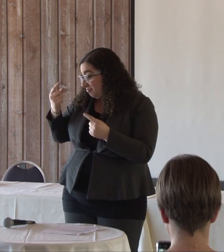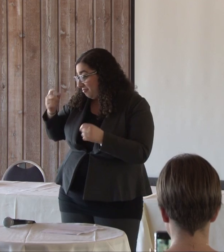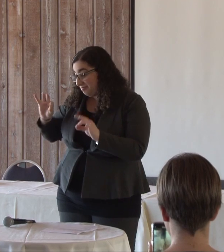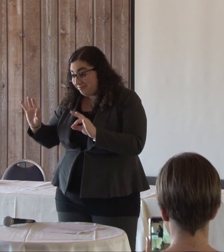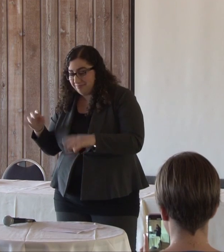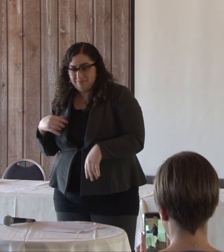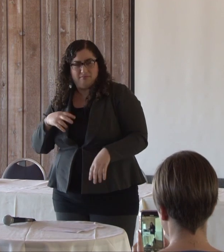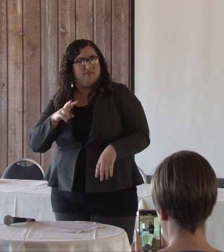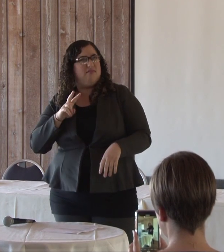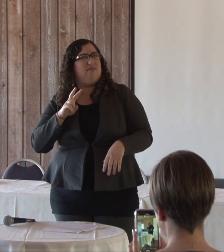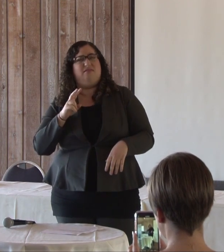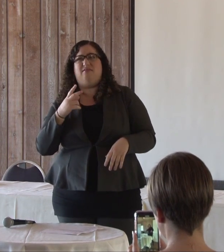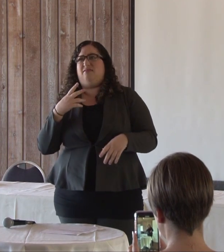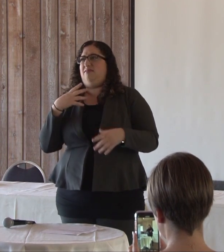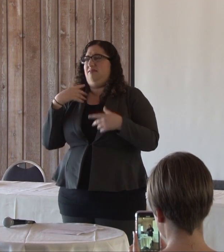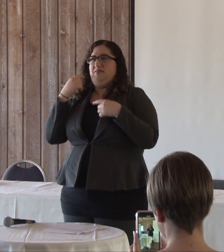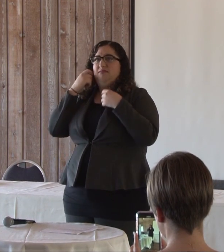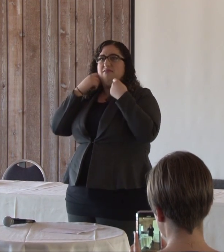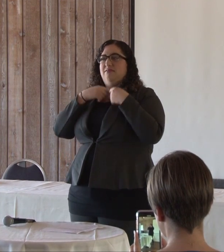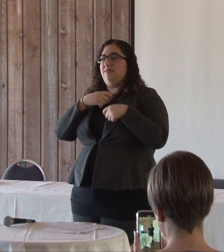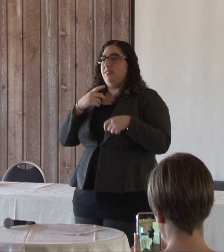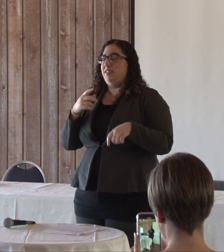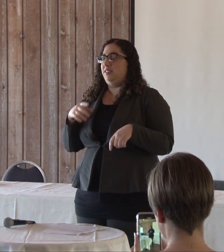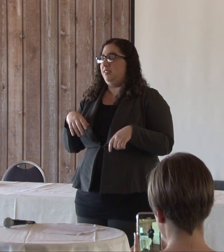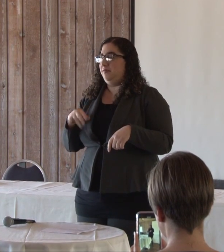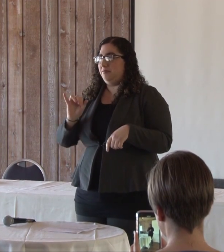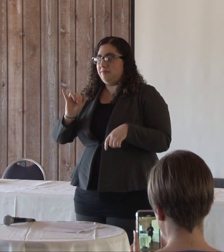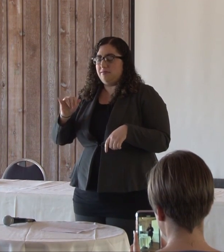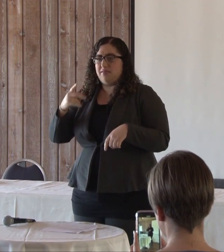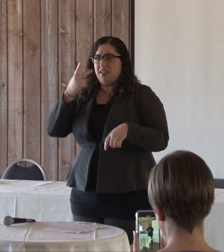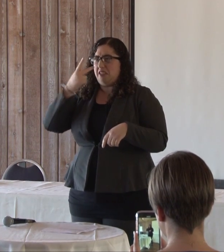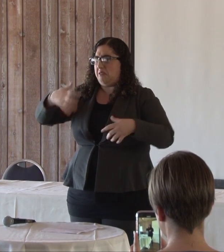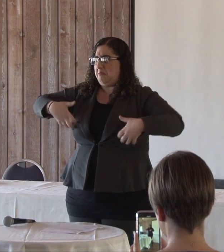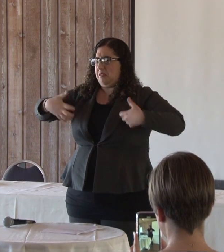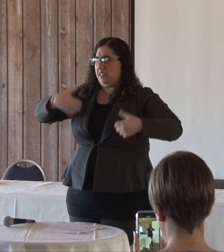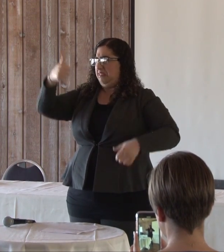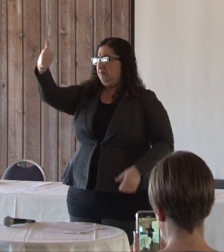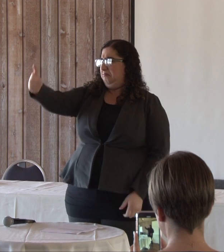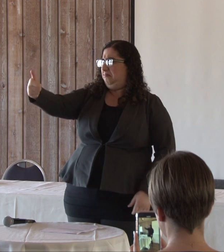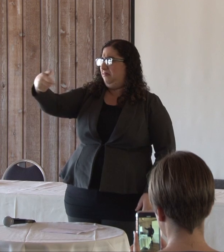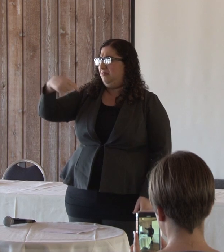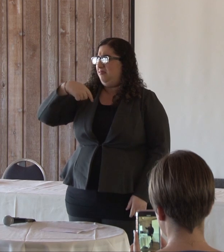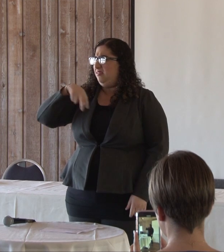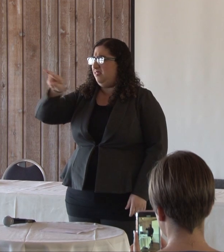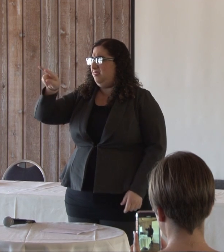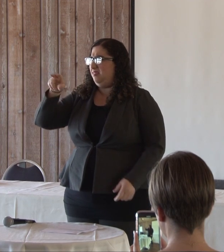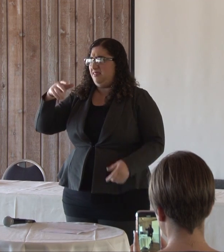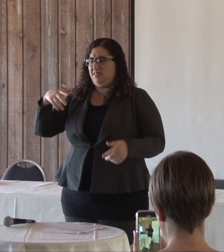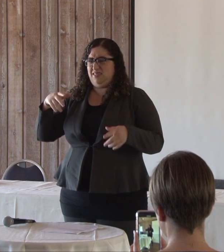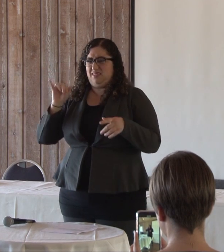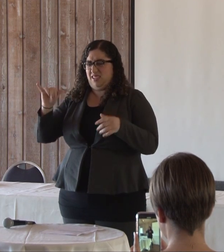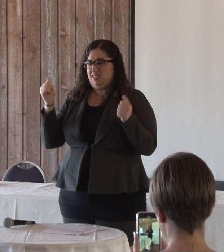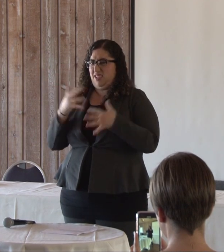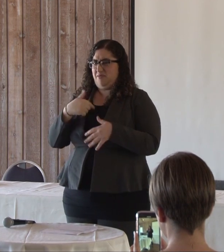was a woman who put this device in my ears and hooked it up to these wires and I didn't know what to do.